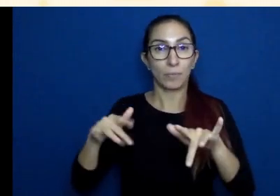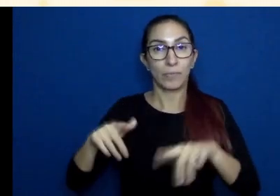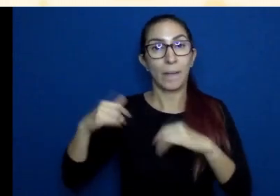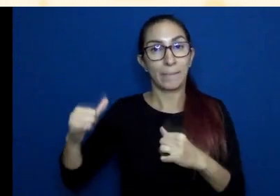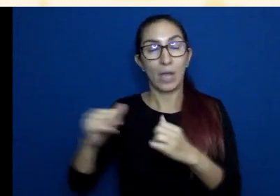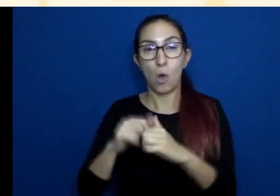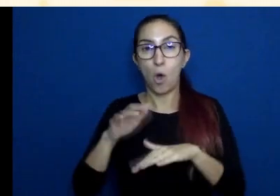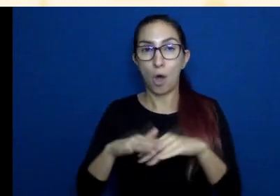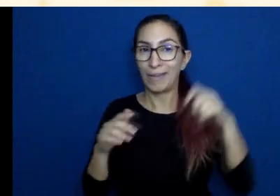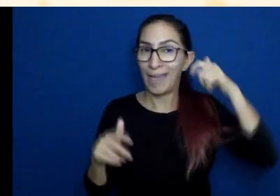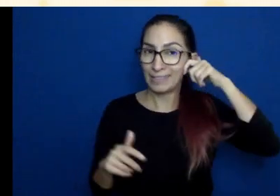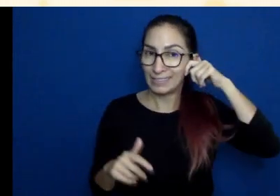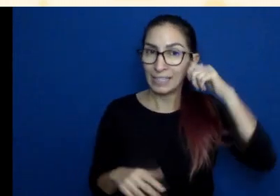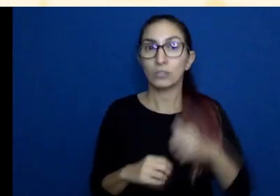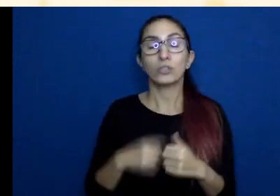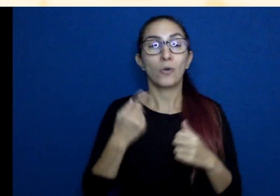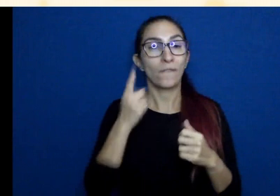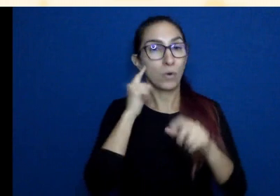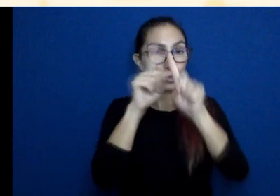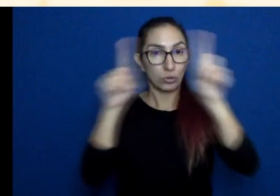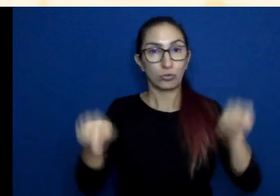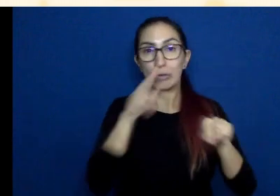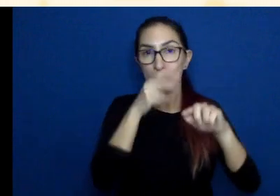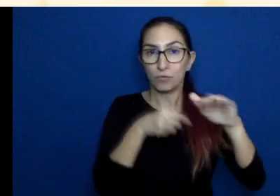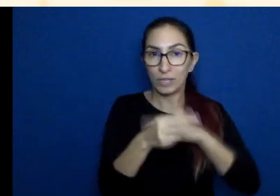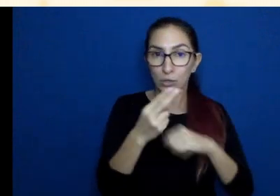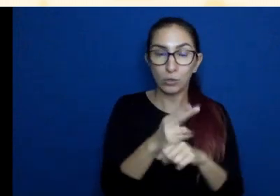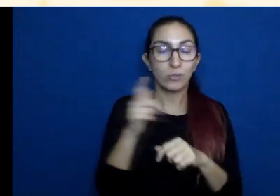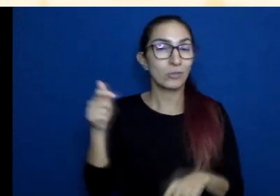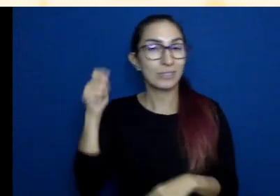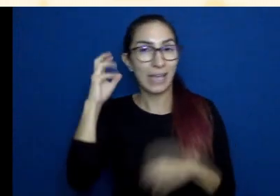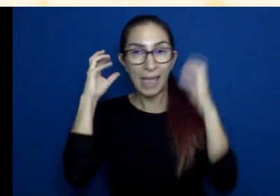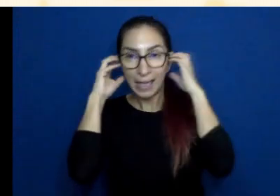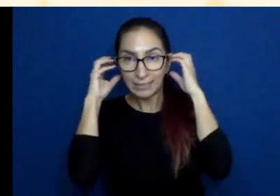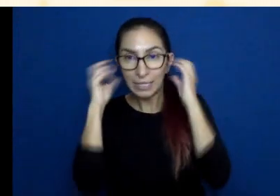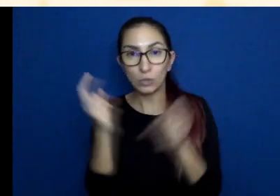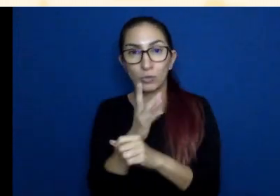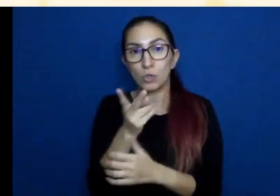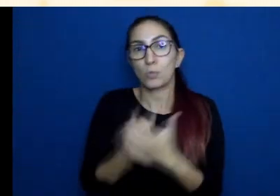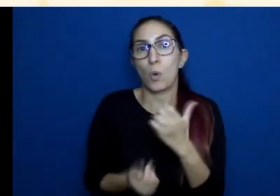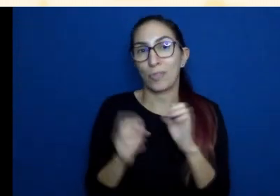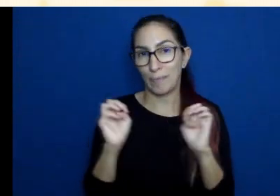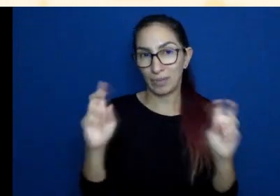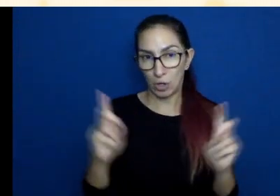or video content by using the pause/play control on the headset. So this is screen reader users and headset users,